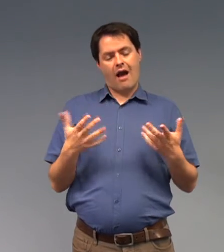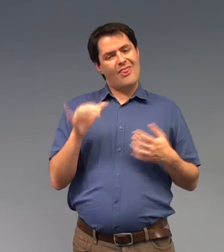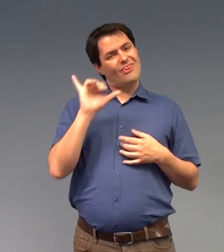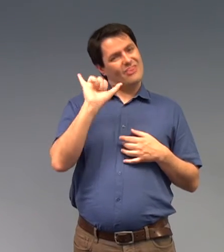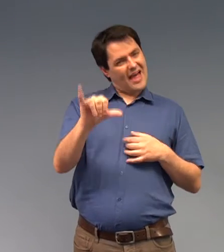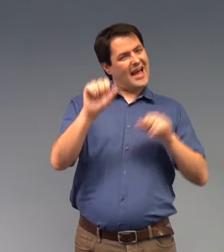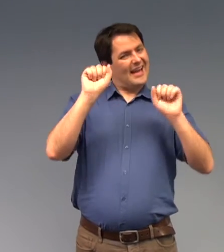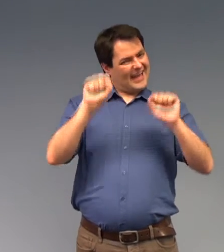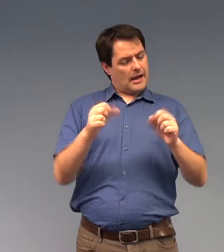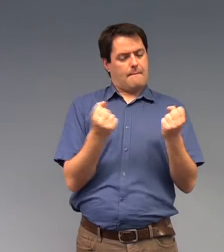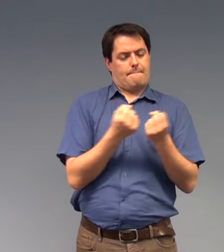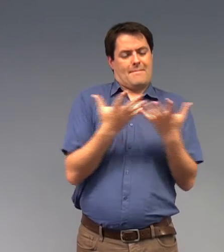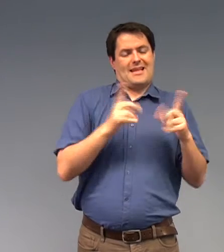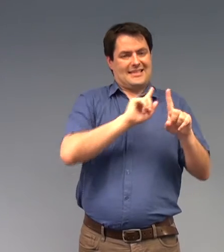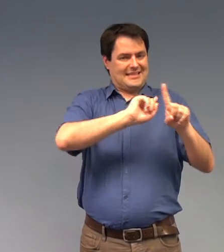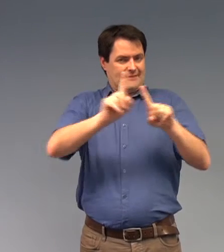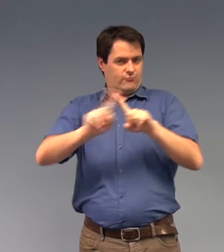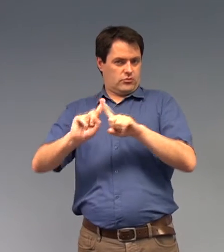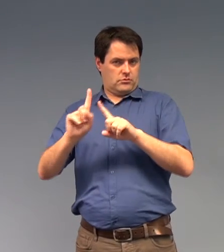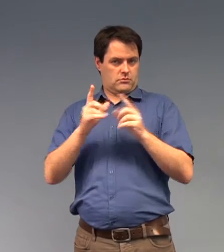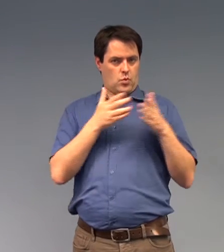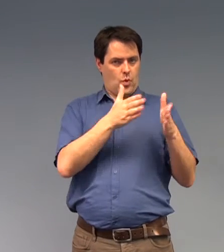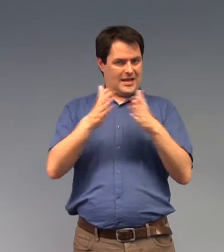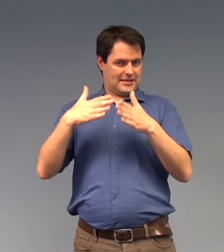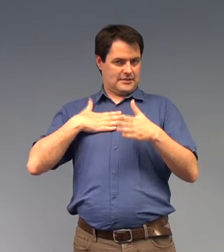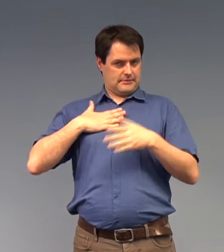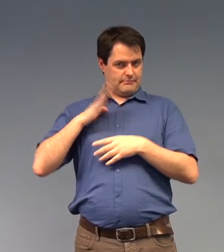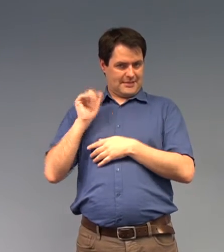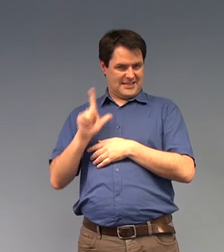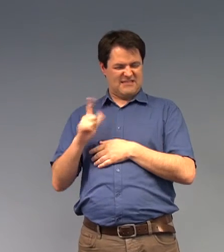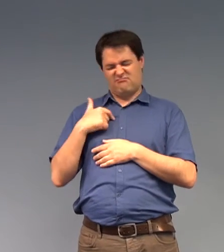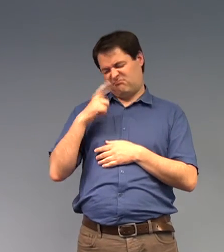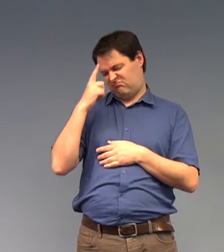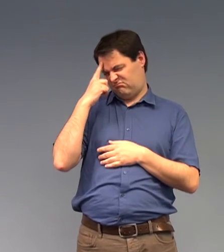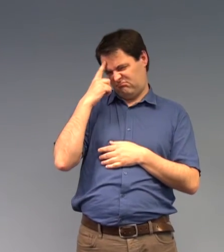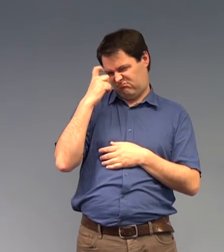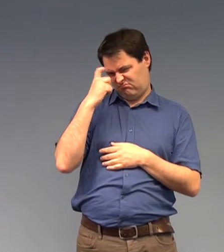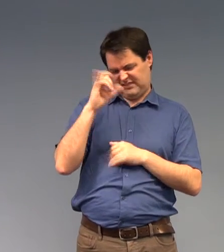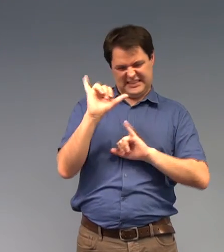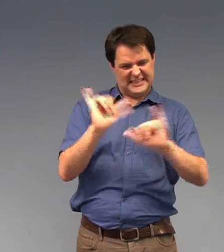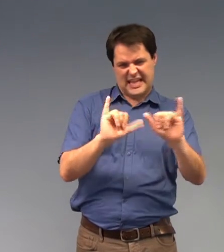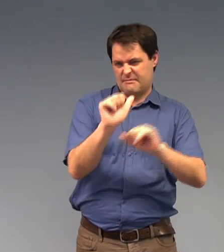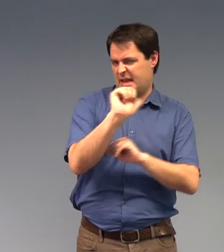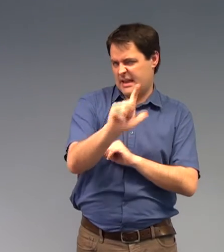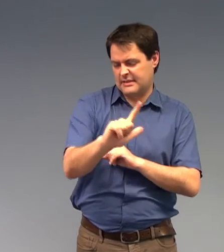So, the verb, "spreading," could actually be represented in a number of different ways in British sign language,